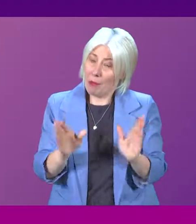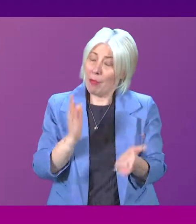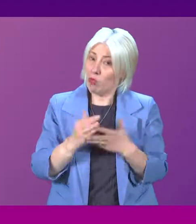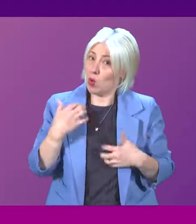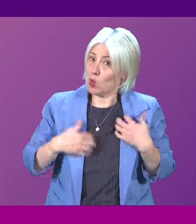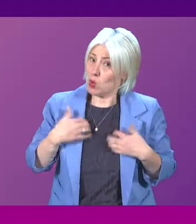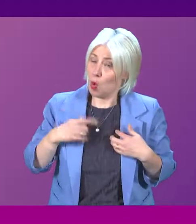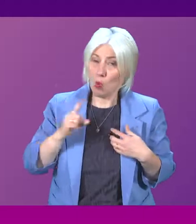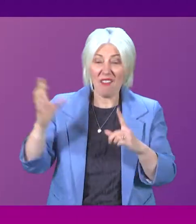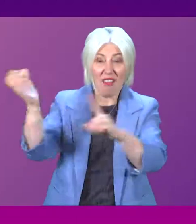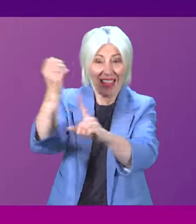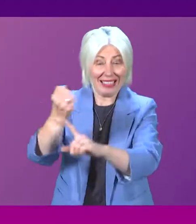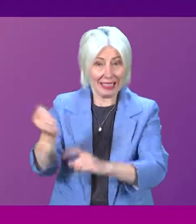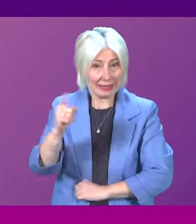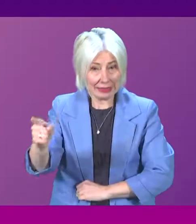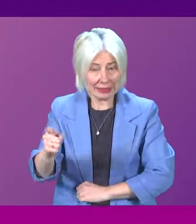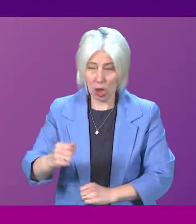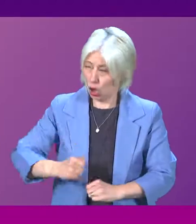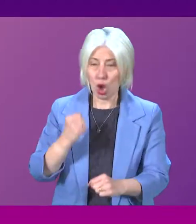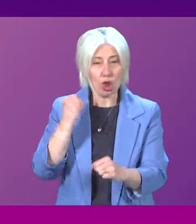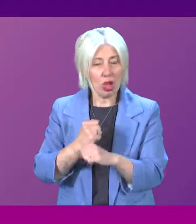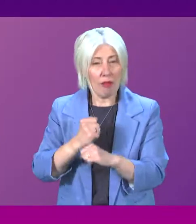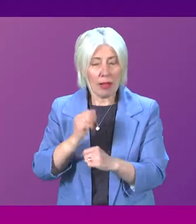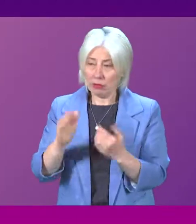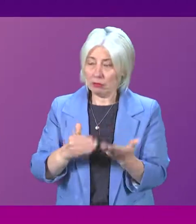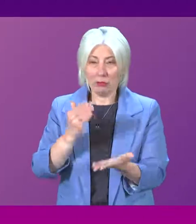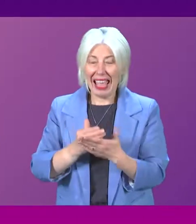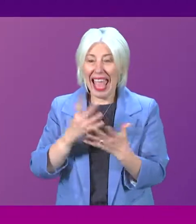of the inquiry, how will the Scottish Government ensure that the conclusions of the inquiry,